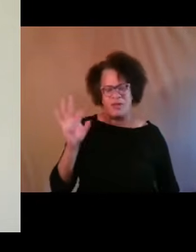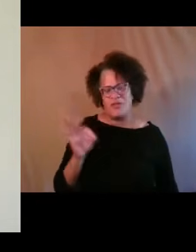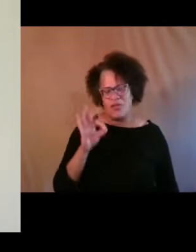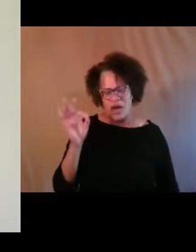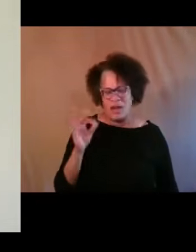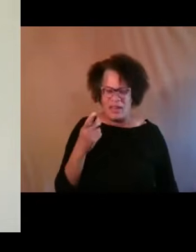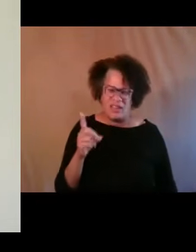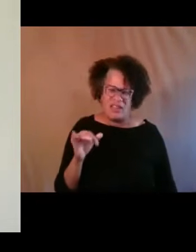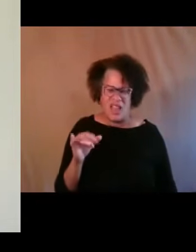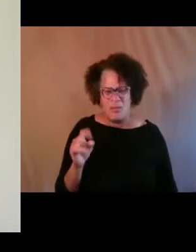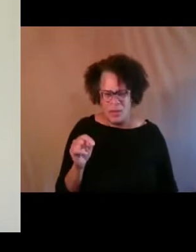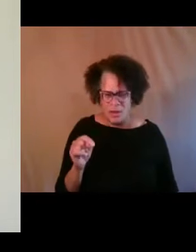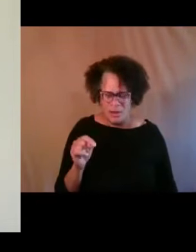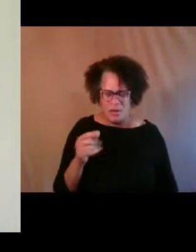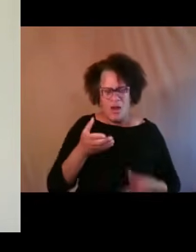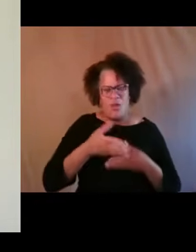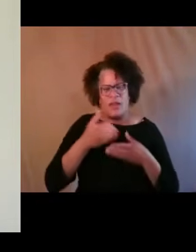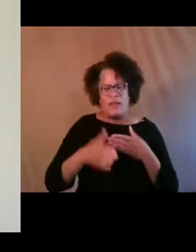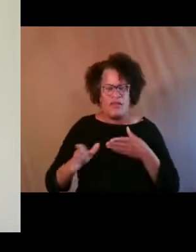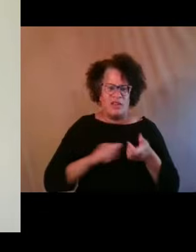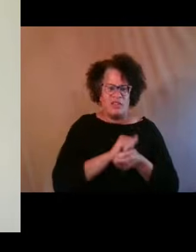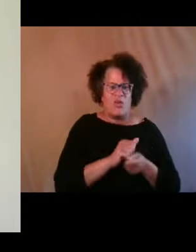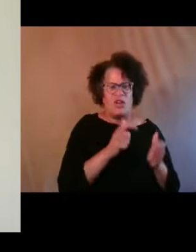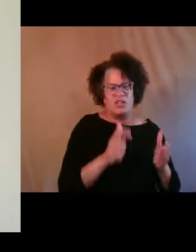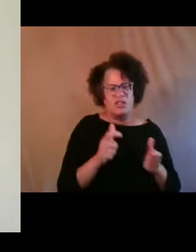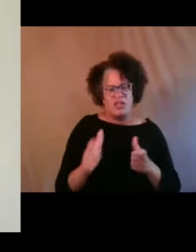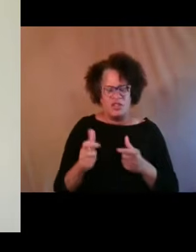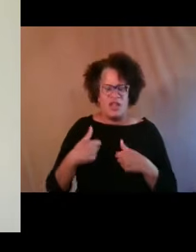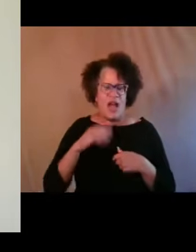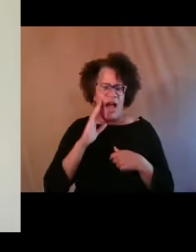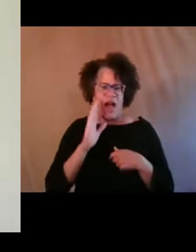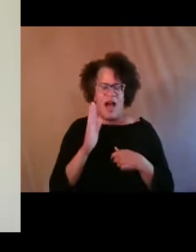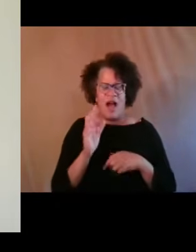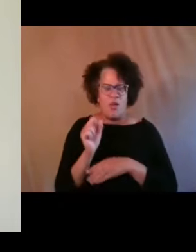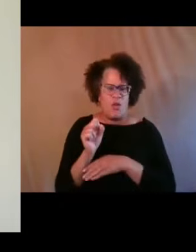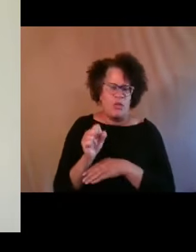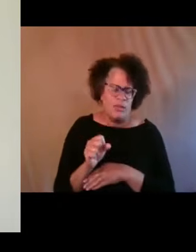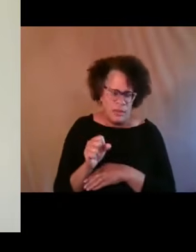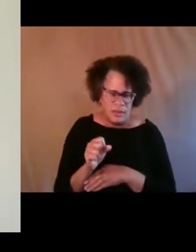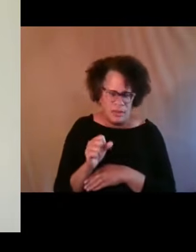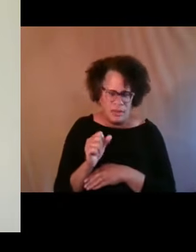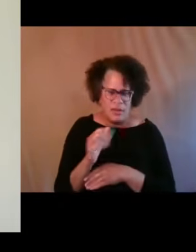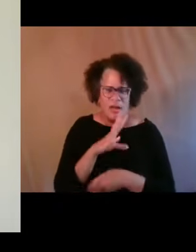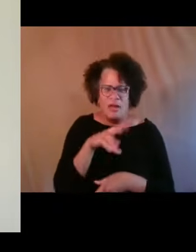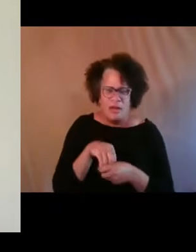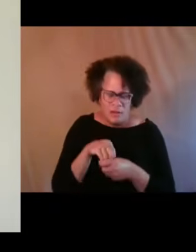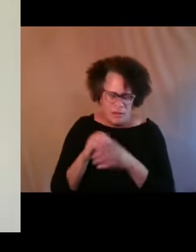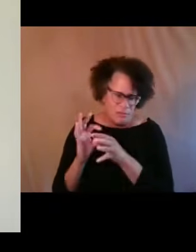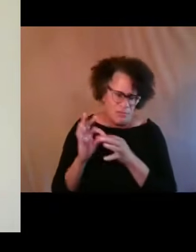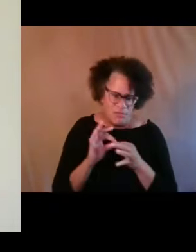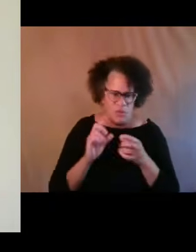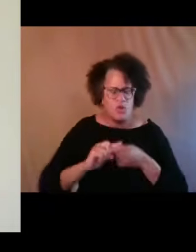While I finish these dishes, I'm gonna lean all in to a song that deserves me.